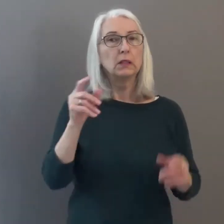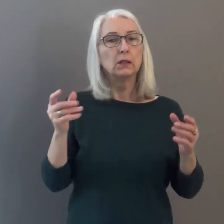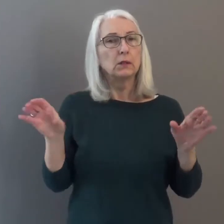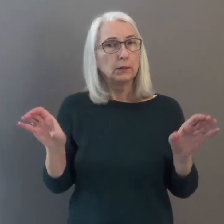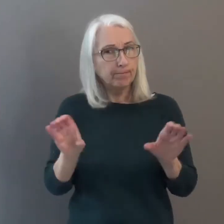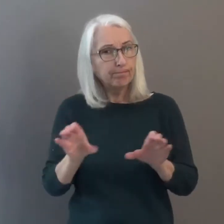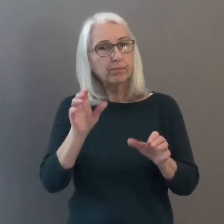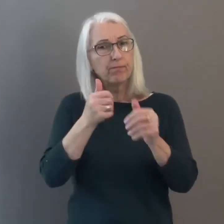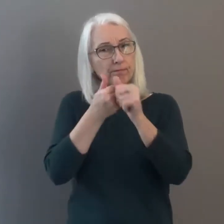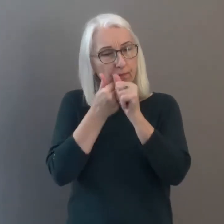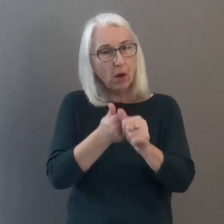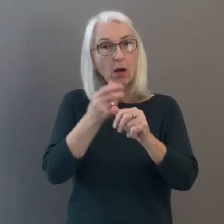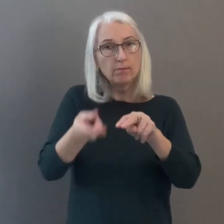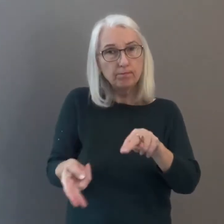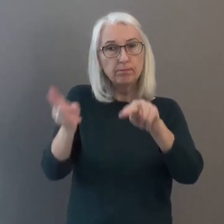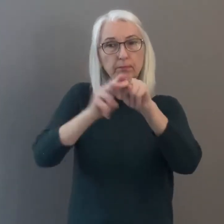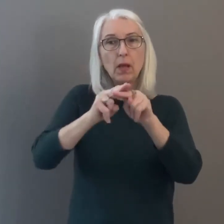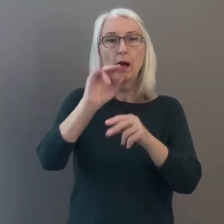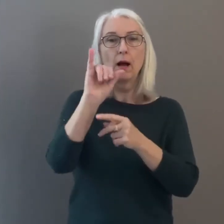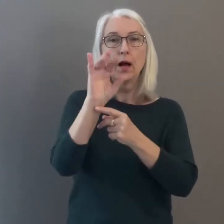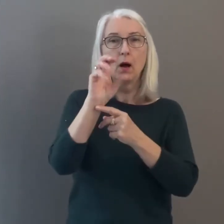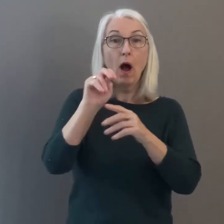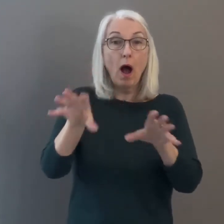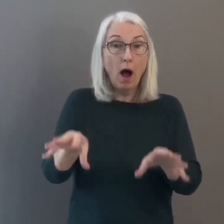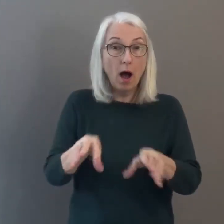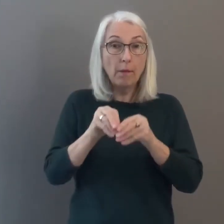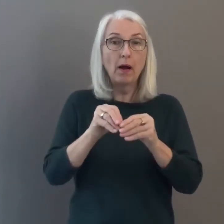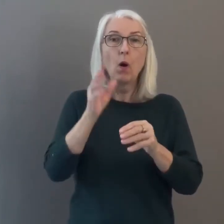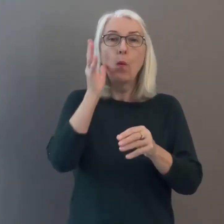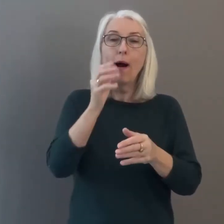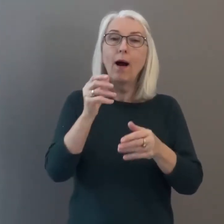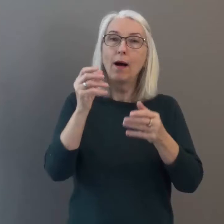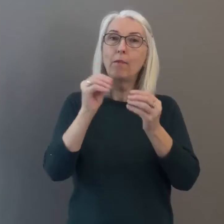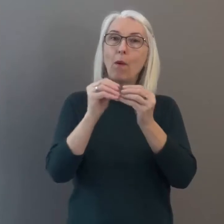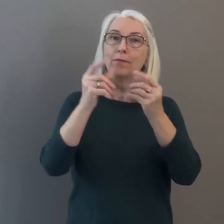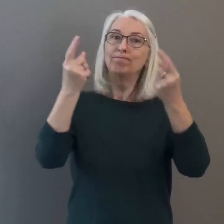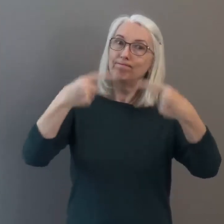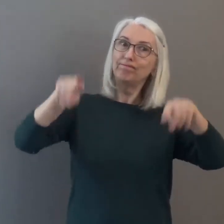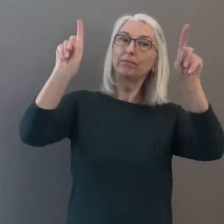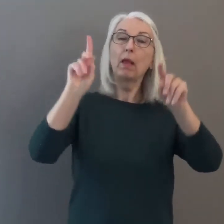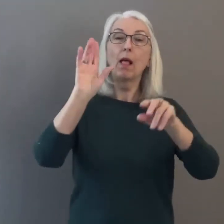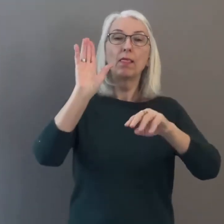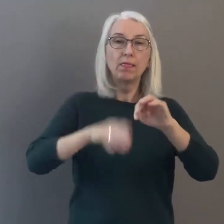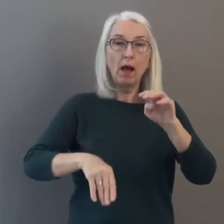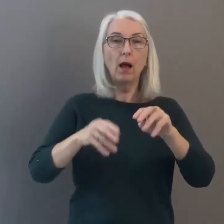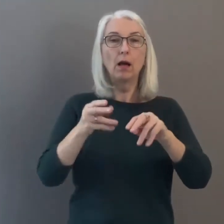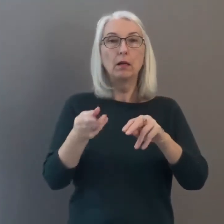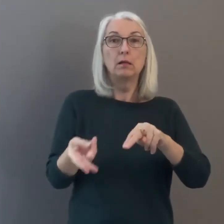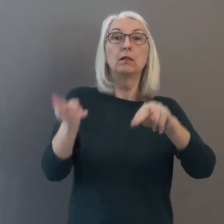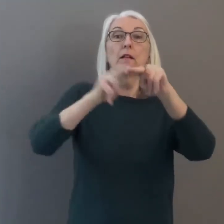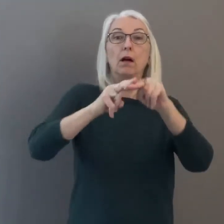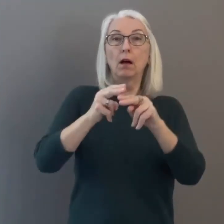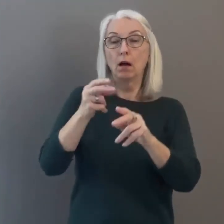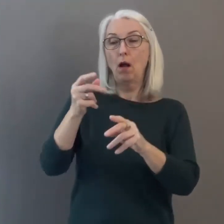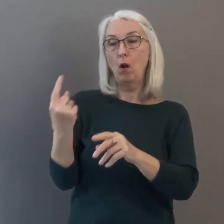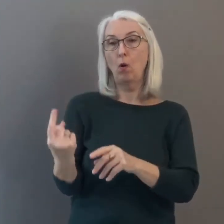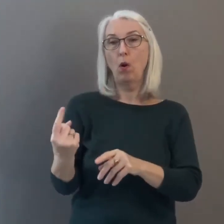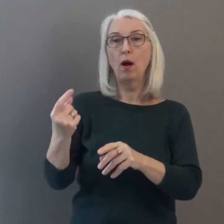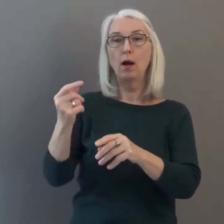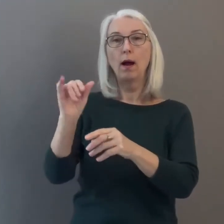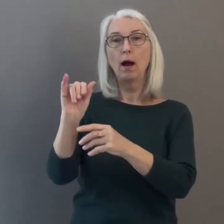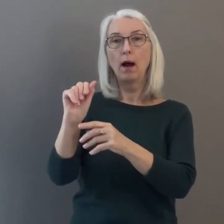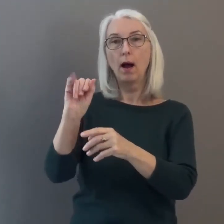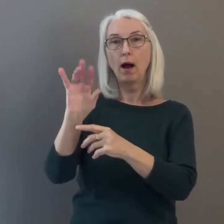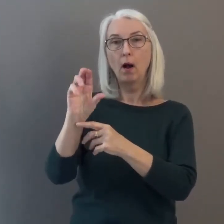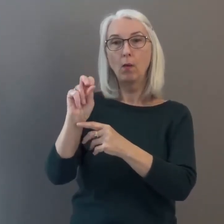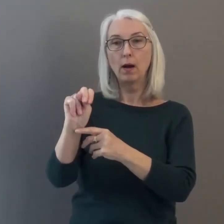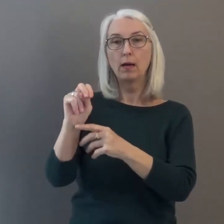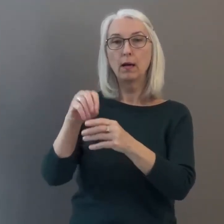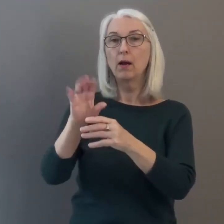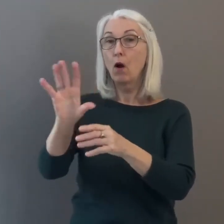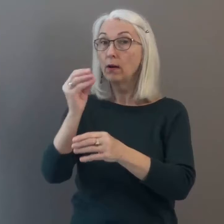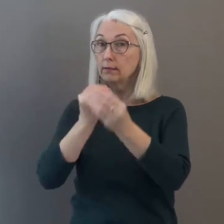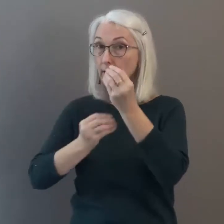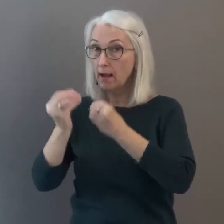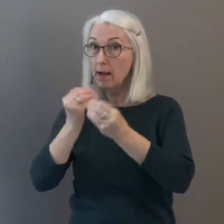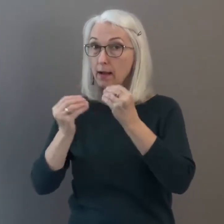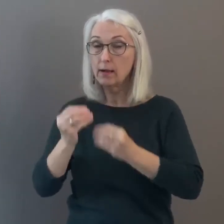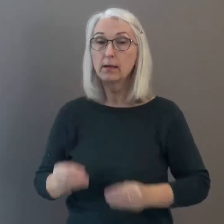Doing the following to increase iron absorption will be more effective than increasing the amount of iron in your diet: